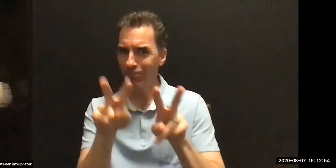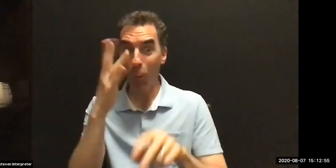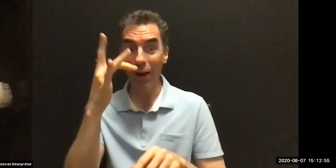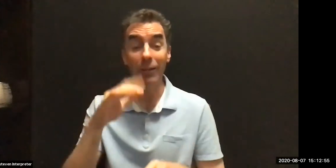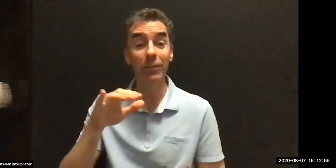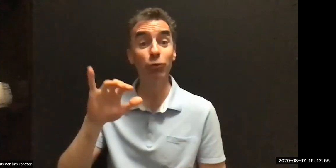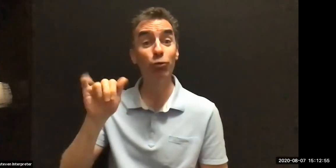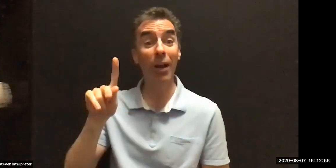Channelle Charest: Oh my